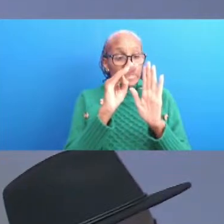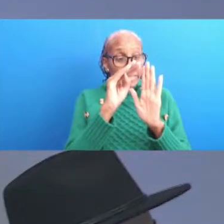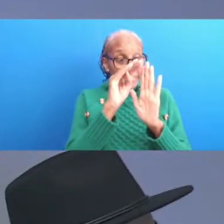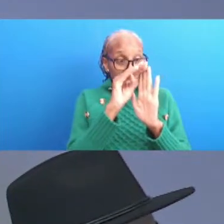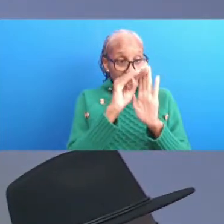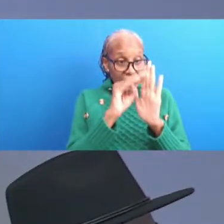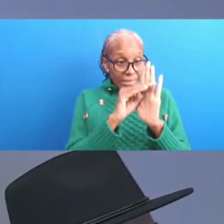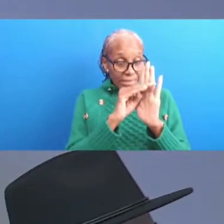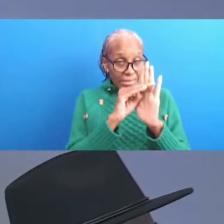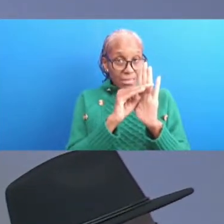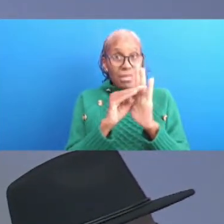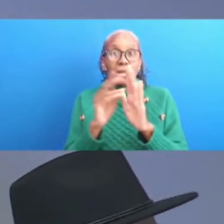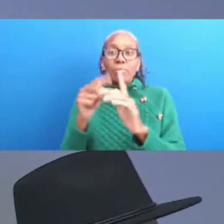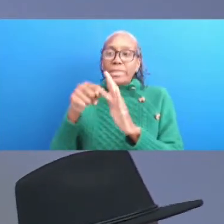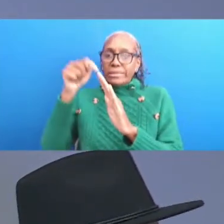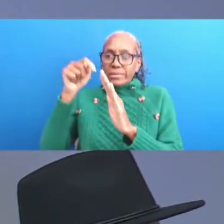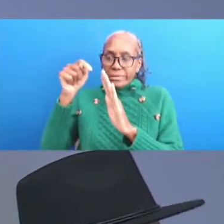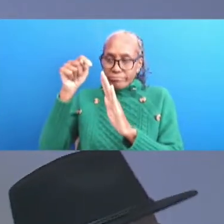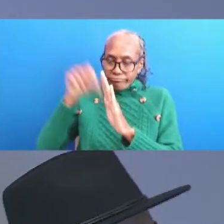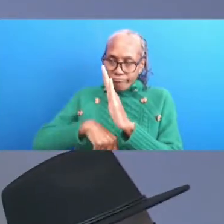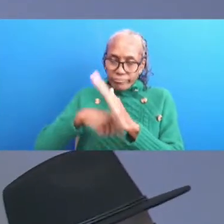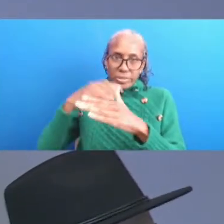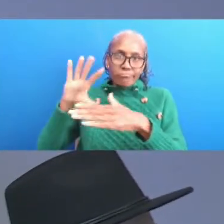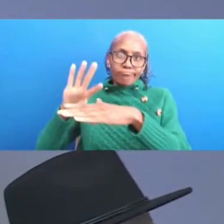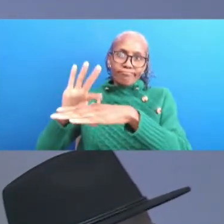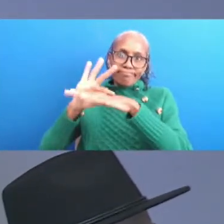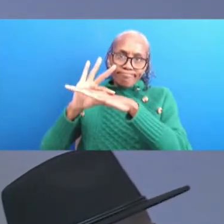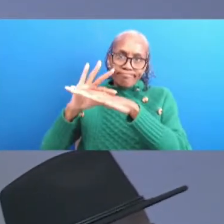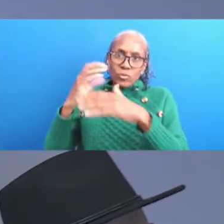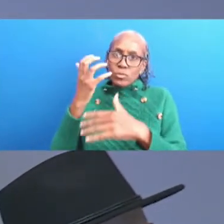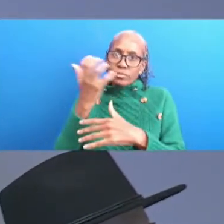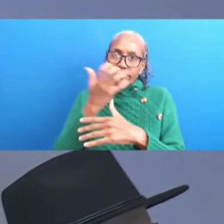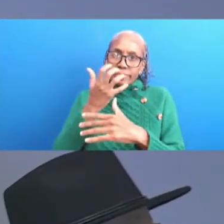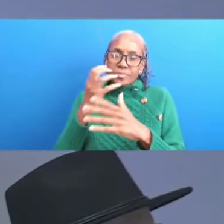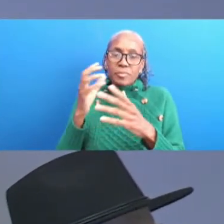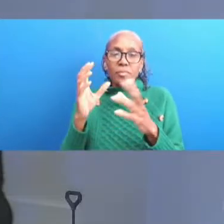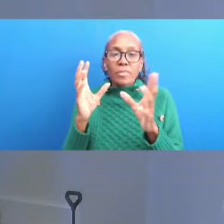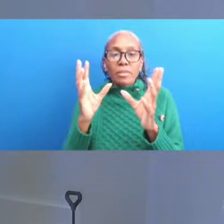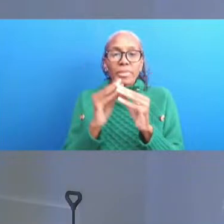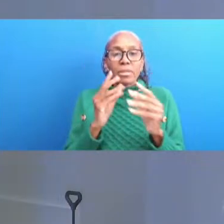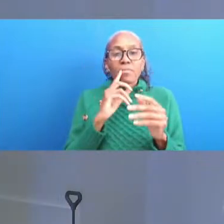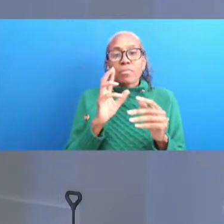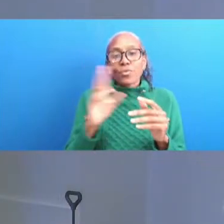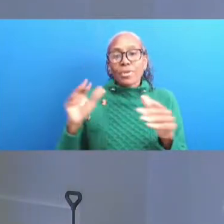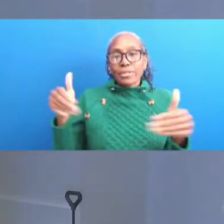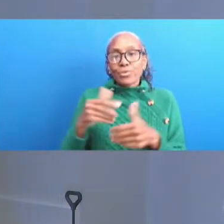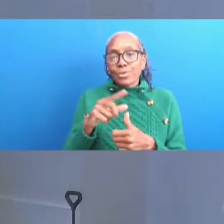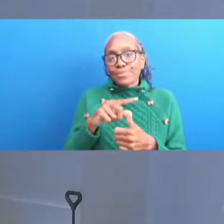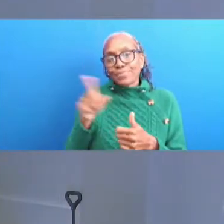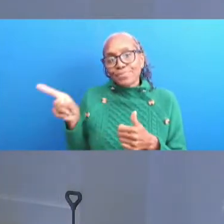IN LENGTH BUT MEETING AGENDA SO I WANT TO GO OUT AND GET